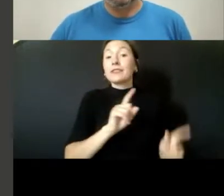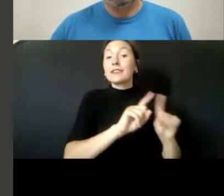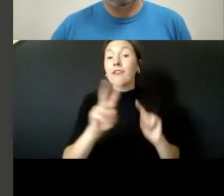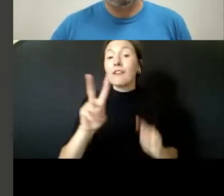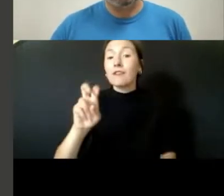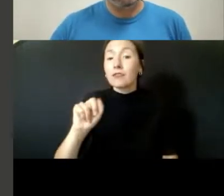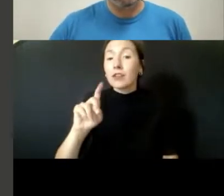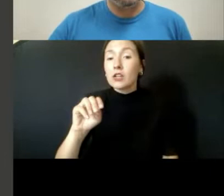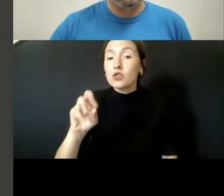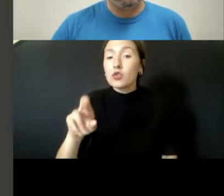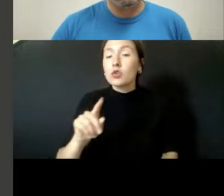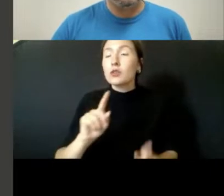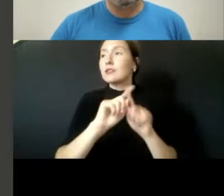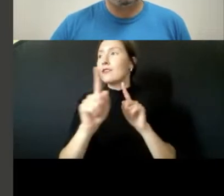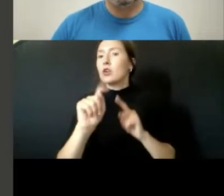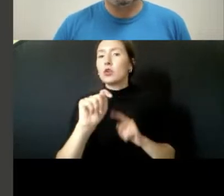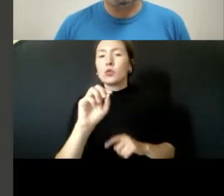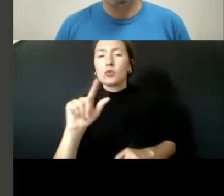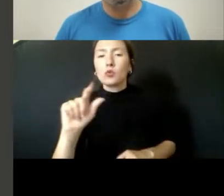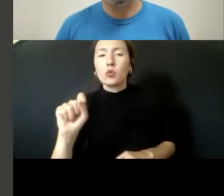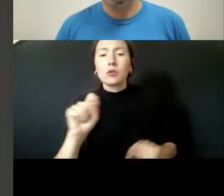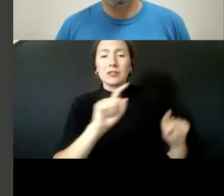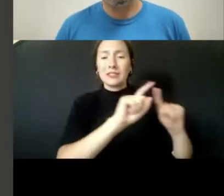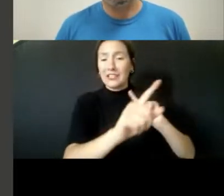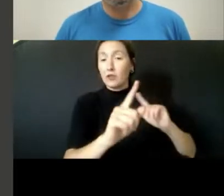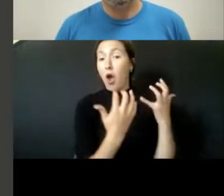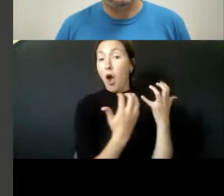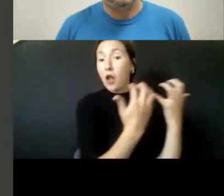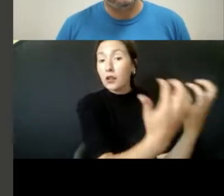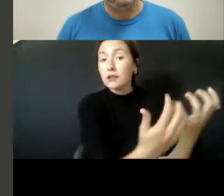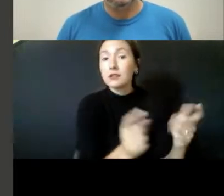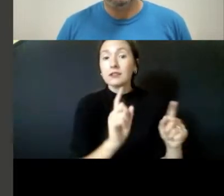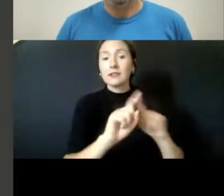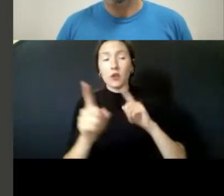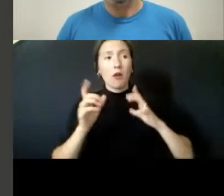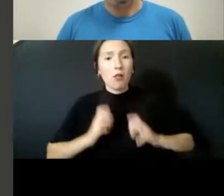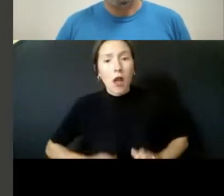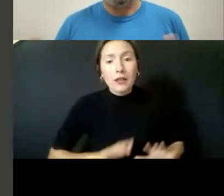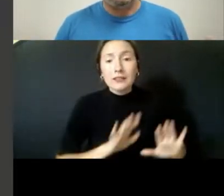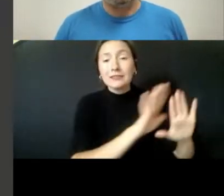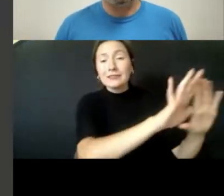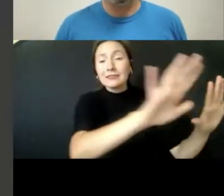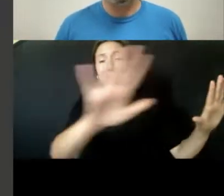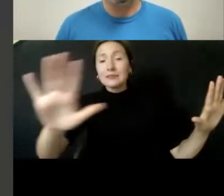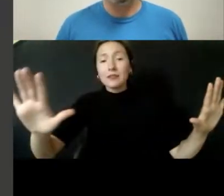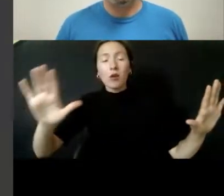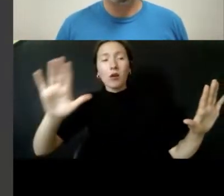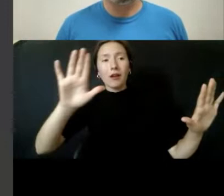a project different clients they all factor into how we define our standards but we do have a core